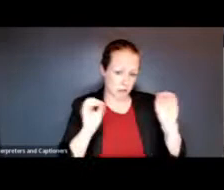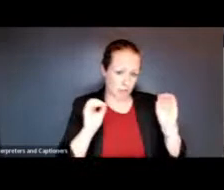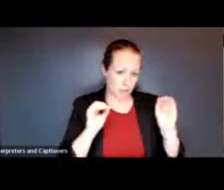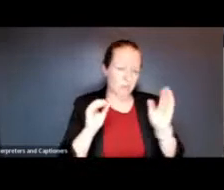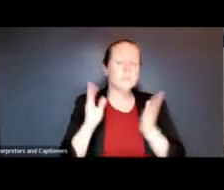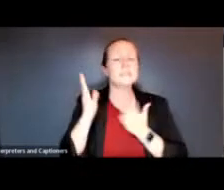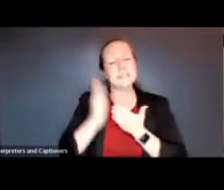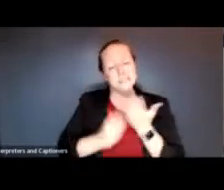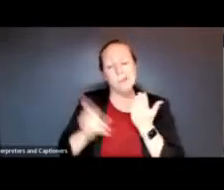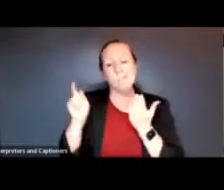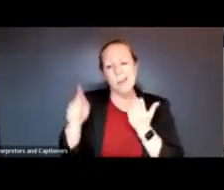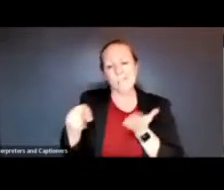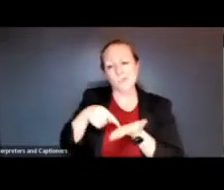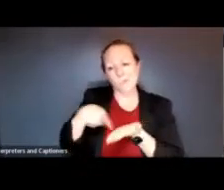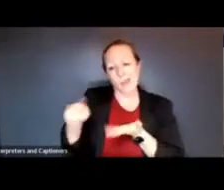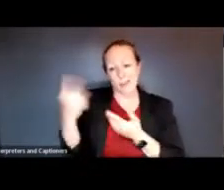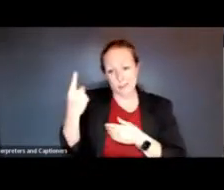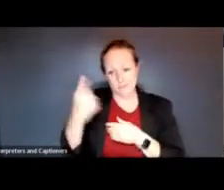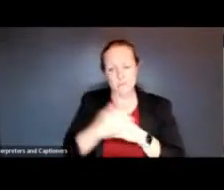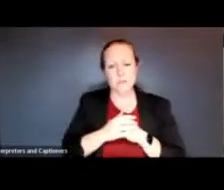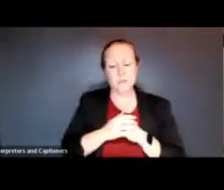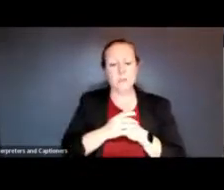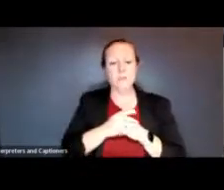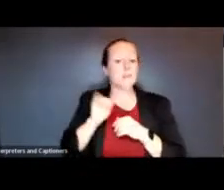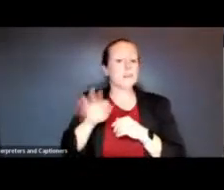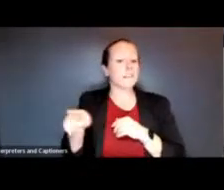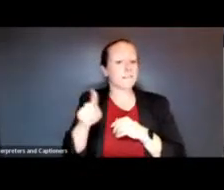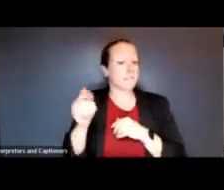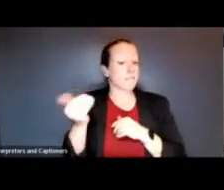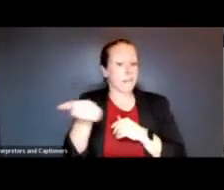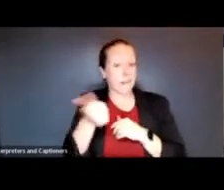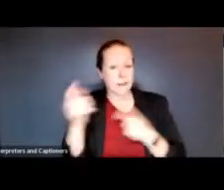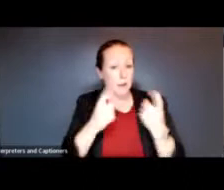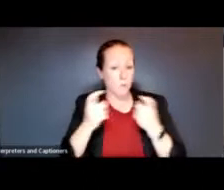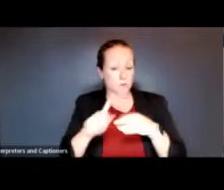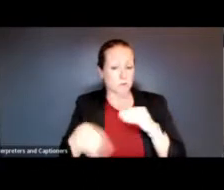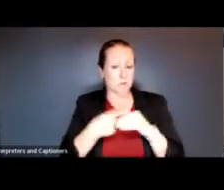fee for and if you have any questions related to any of our resources, please feel free to